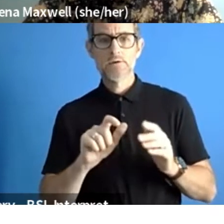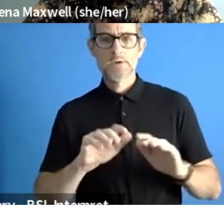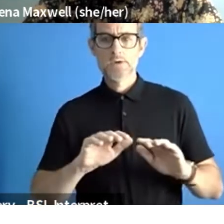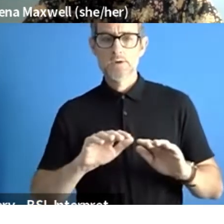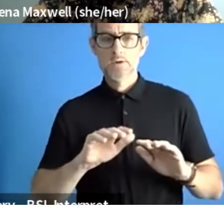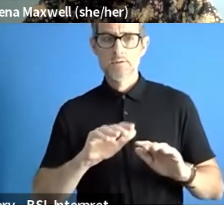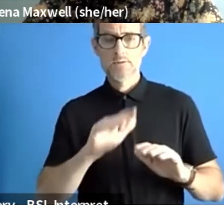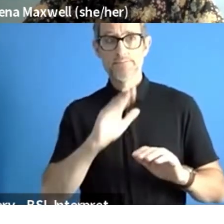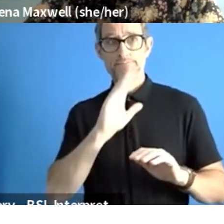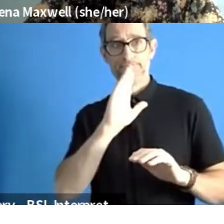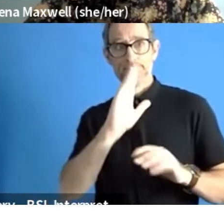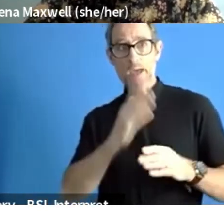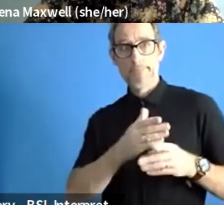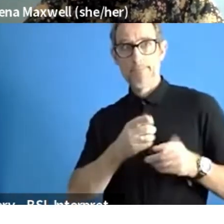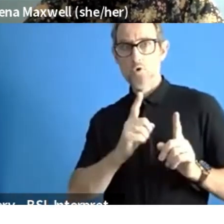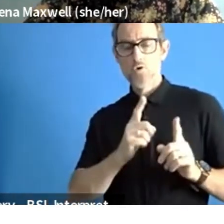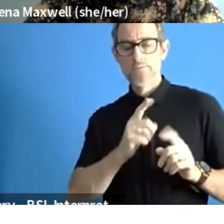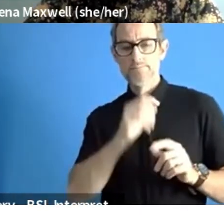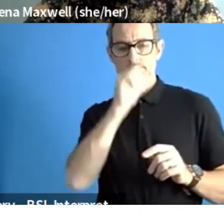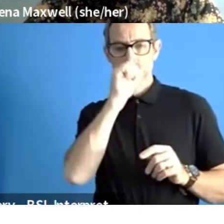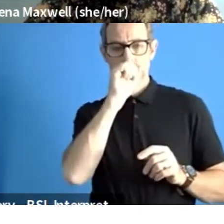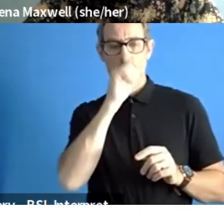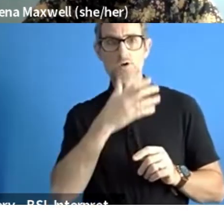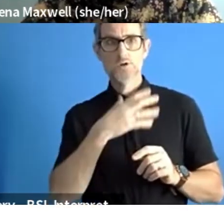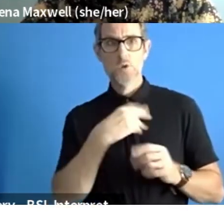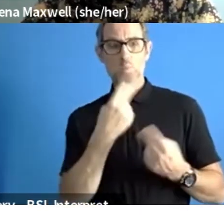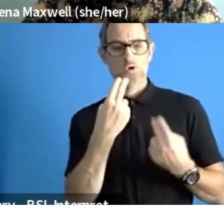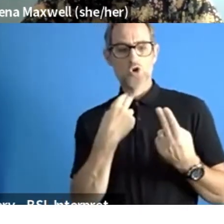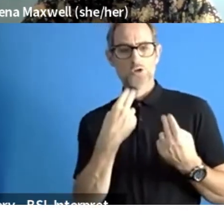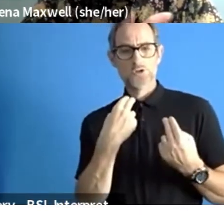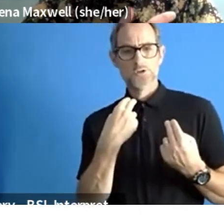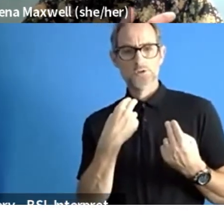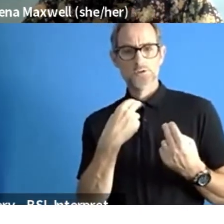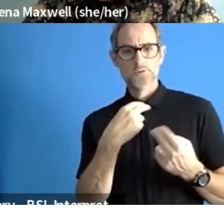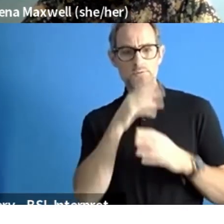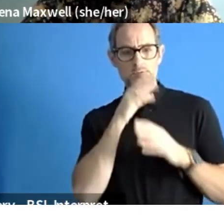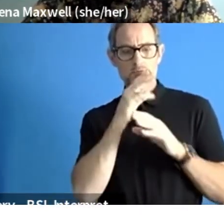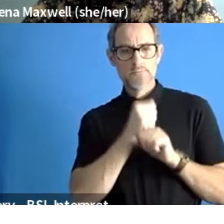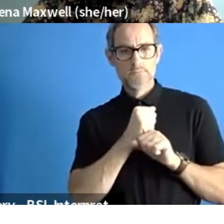employer because they're afraid of being judged. If people can't be open